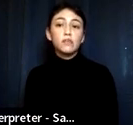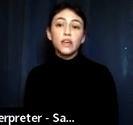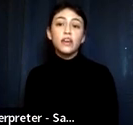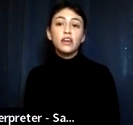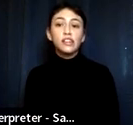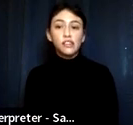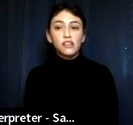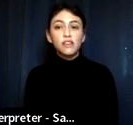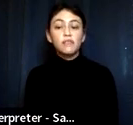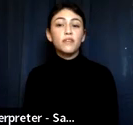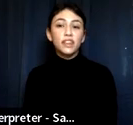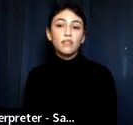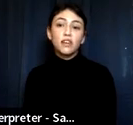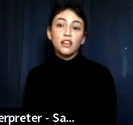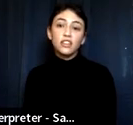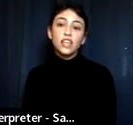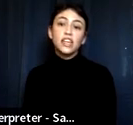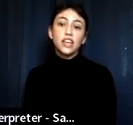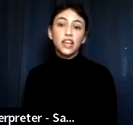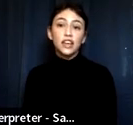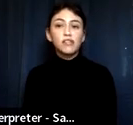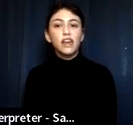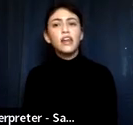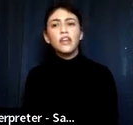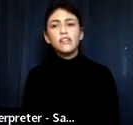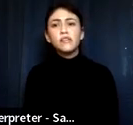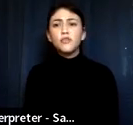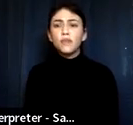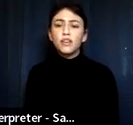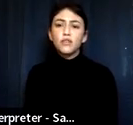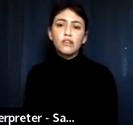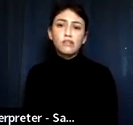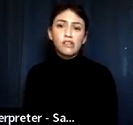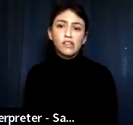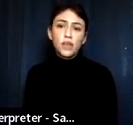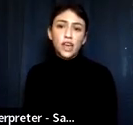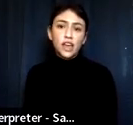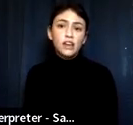right things I need to be considering provide them the knowledge that they need, so that there's an improvement on the resources that we get.